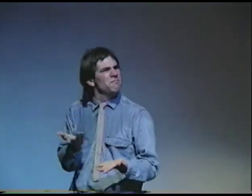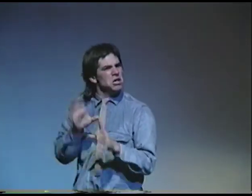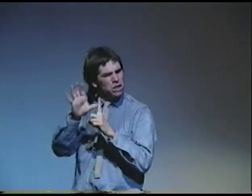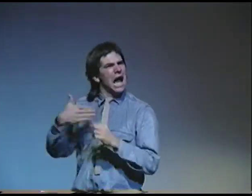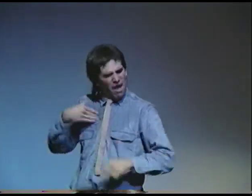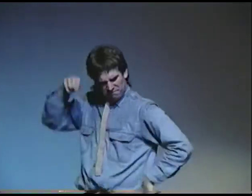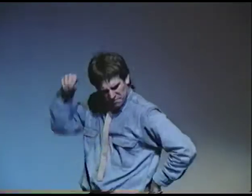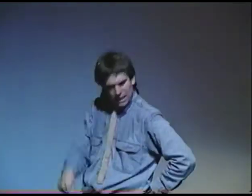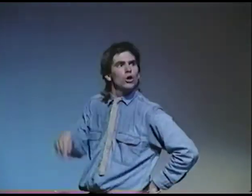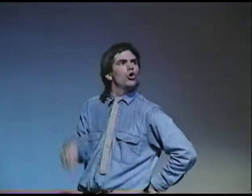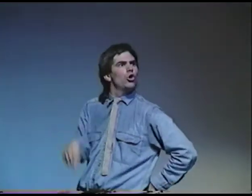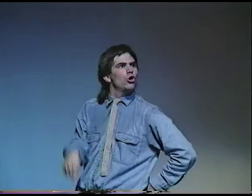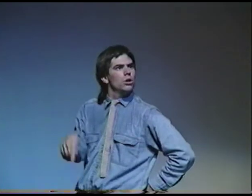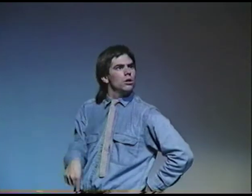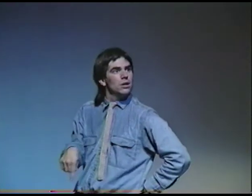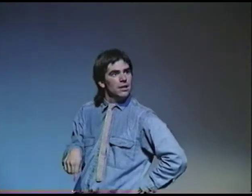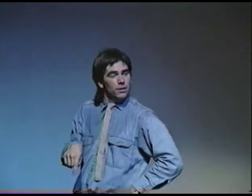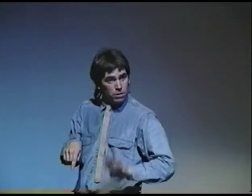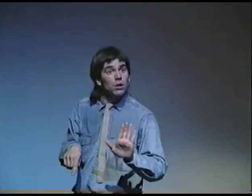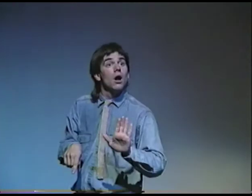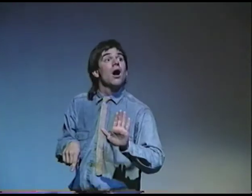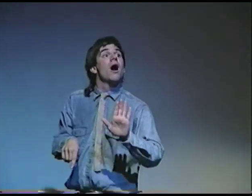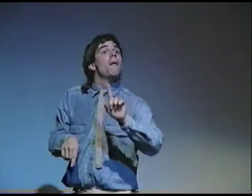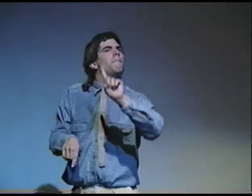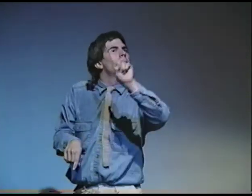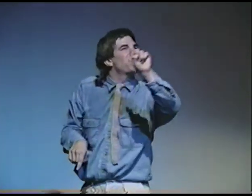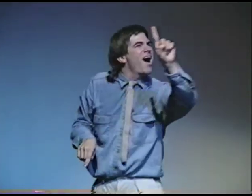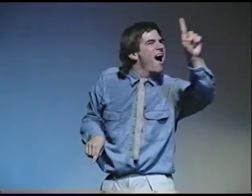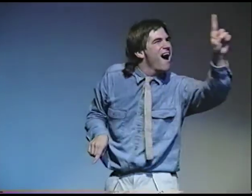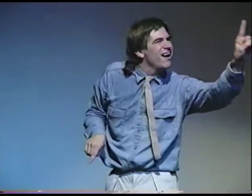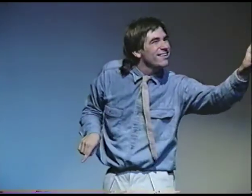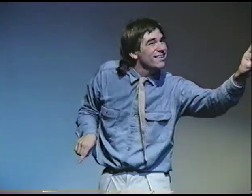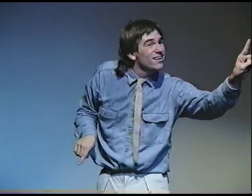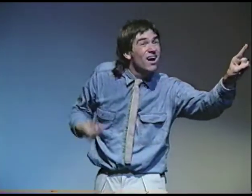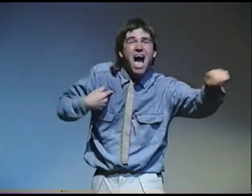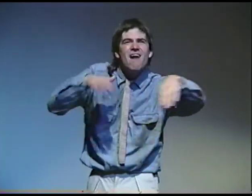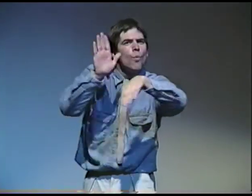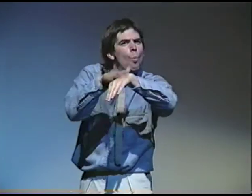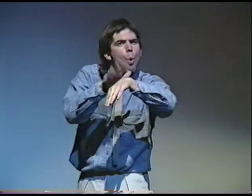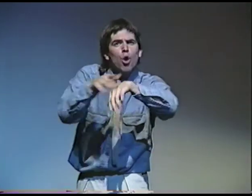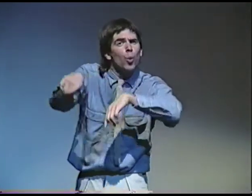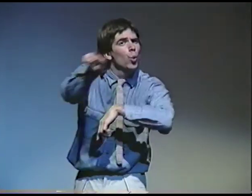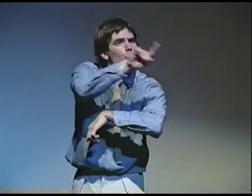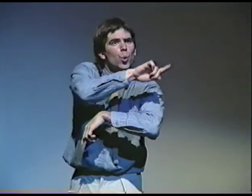to show the art of that, of deafness and deaf creativity.